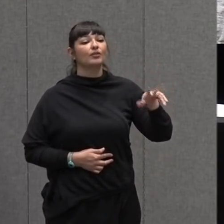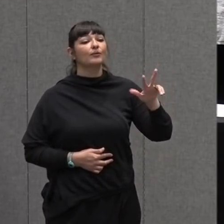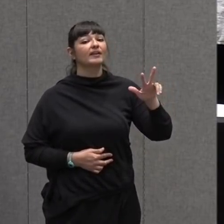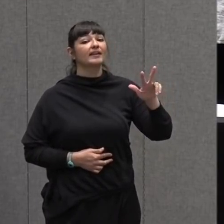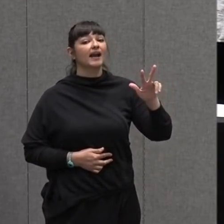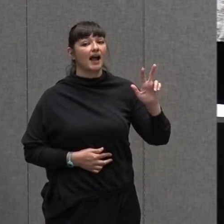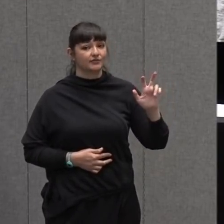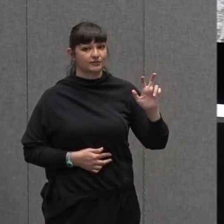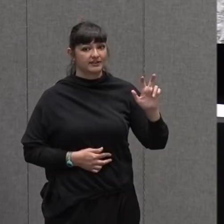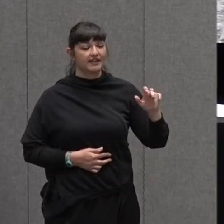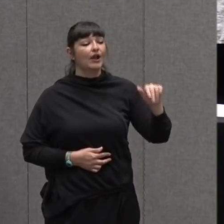Wow.